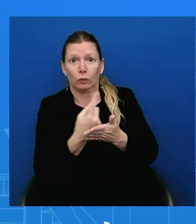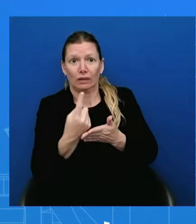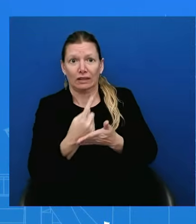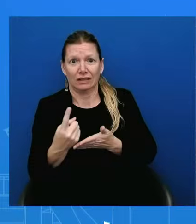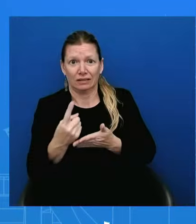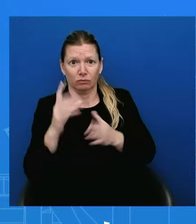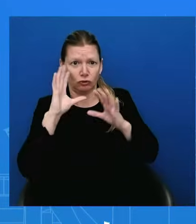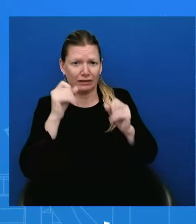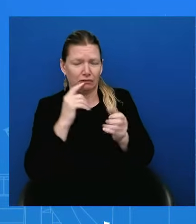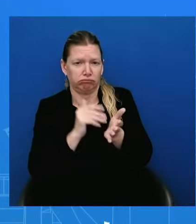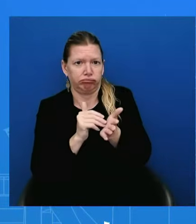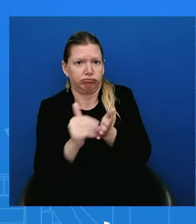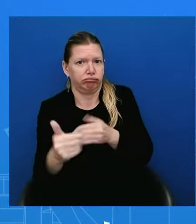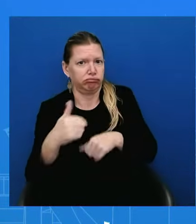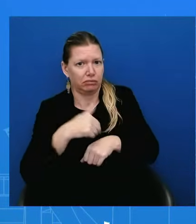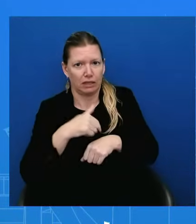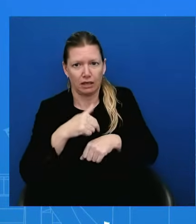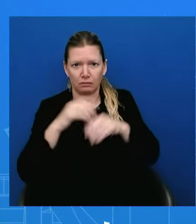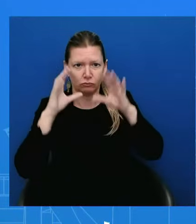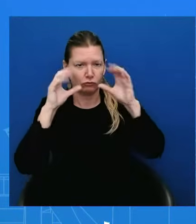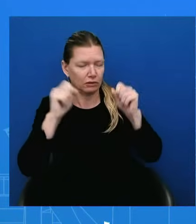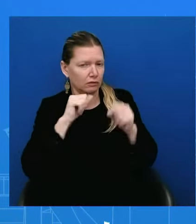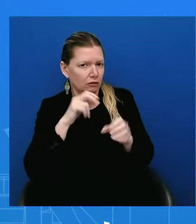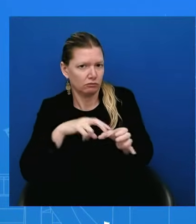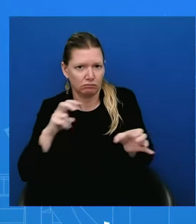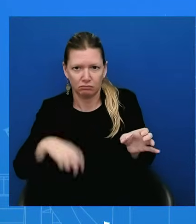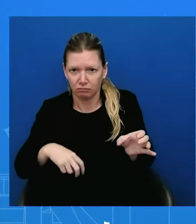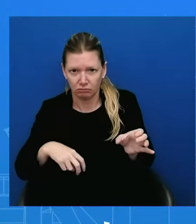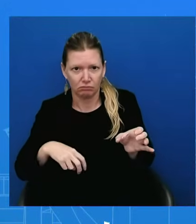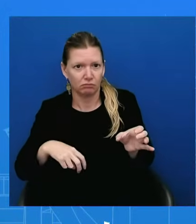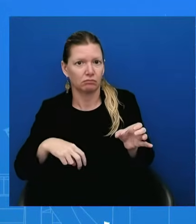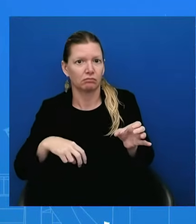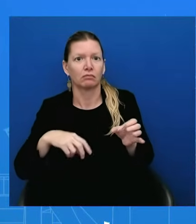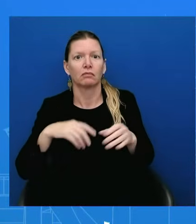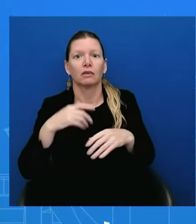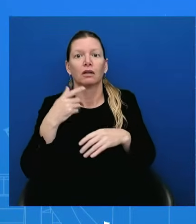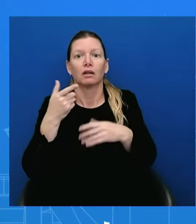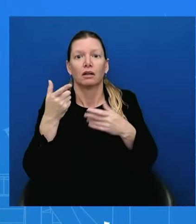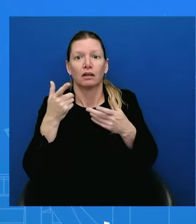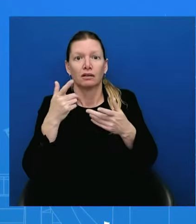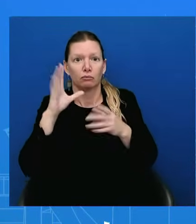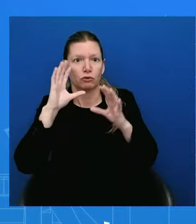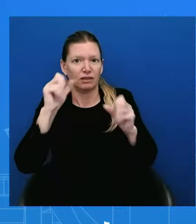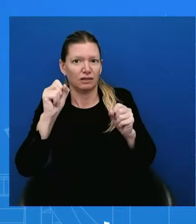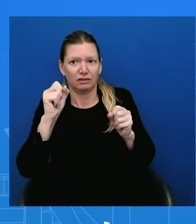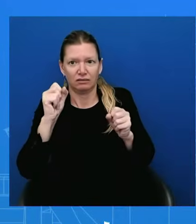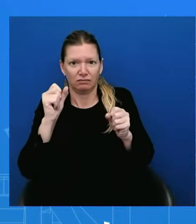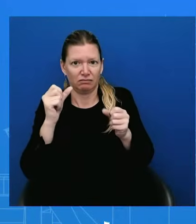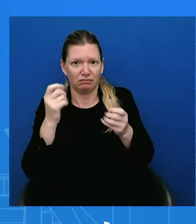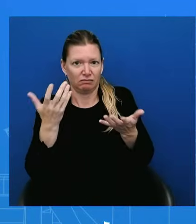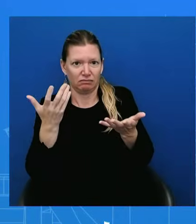that the president would not pardon or commute the sentence for his son, Hunter. I just want to make sure that that is not going to change over the next six months.